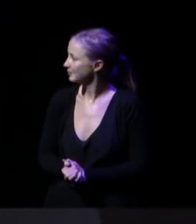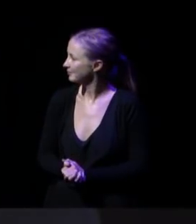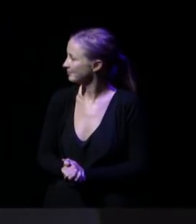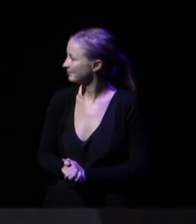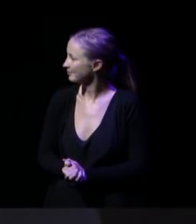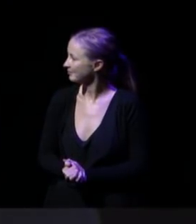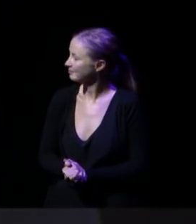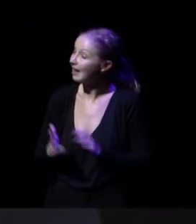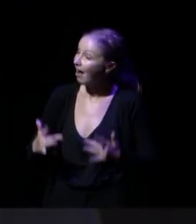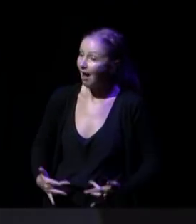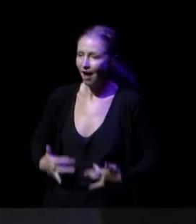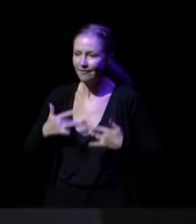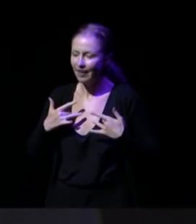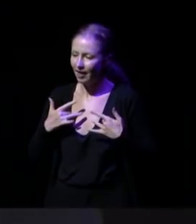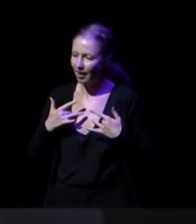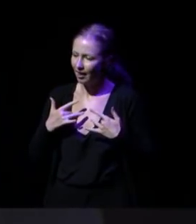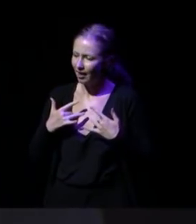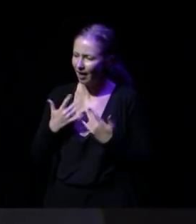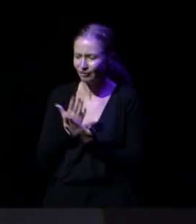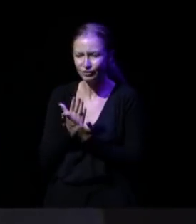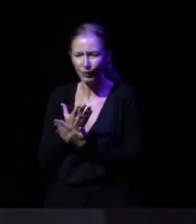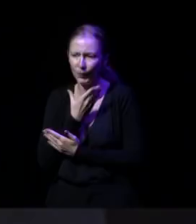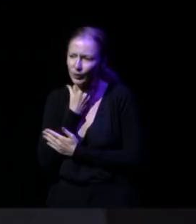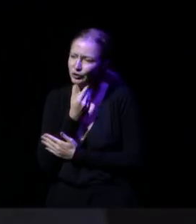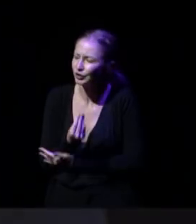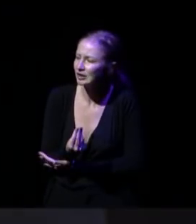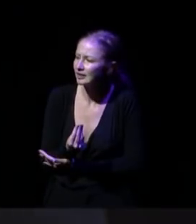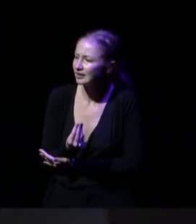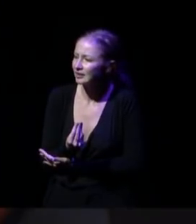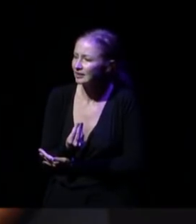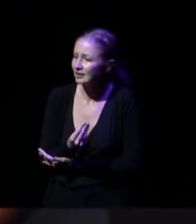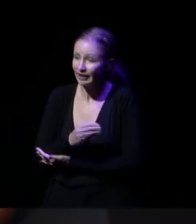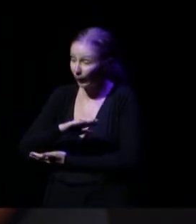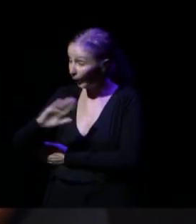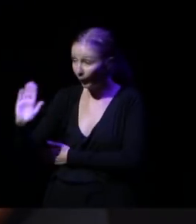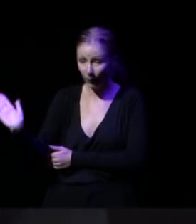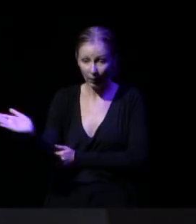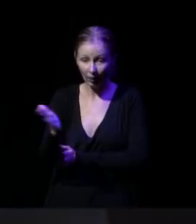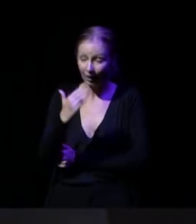so much that we wish that all of them could be